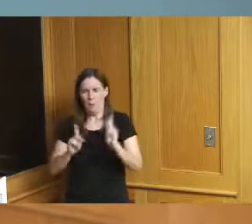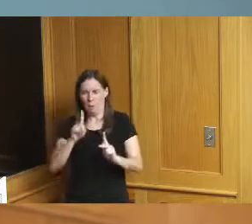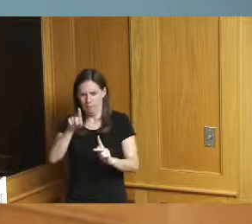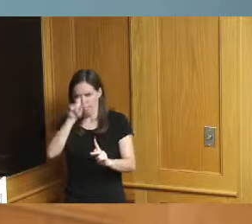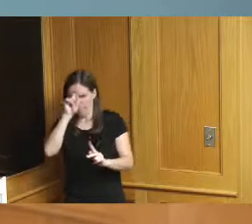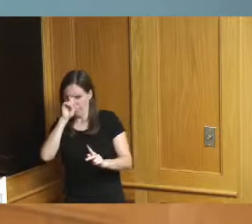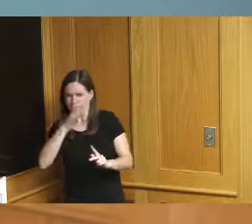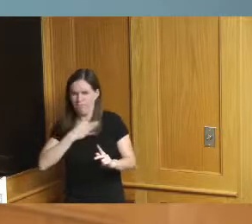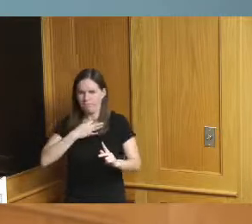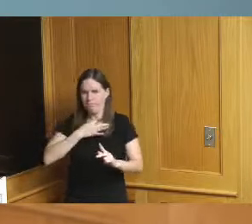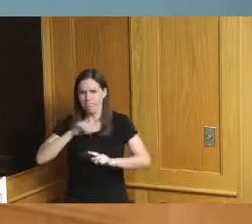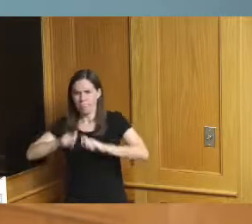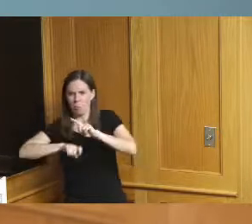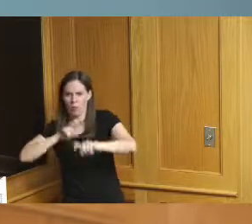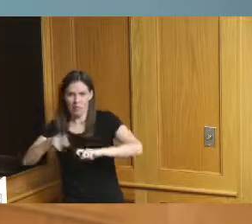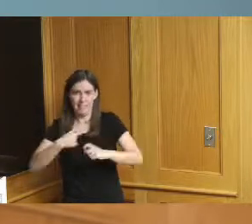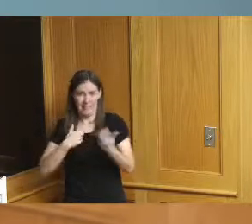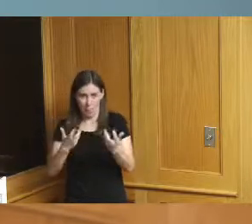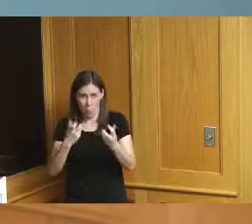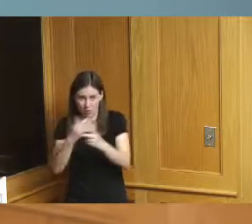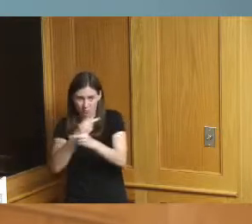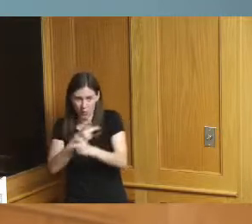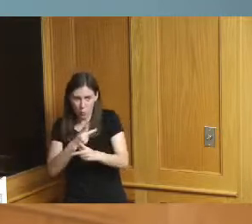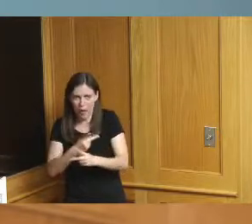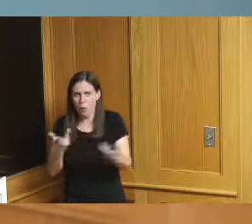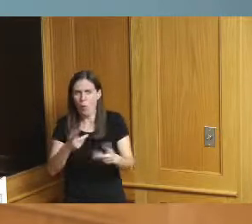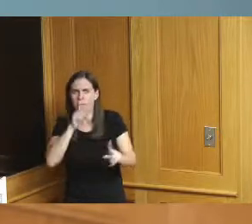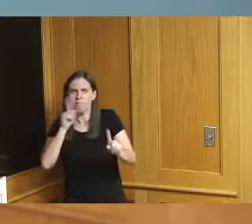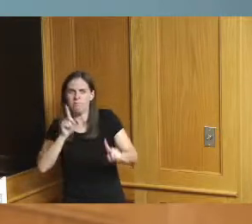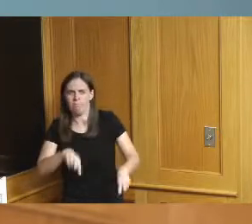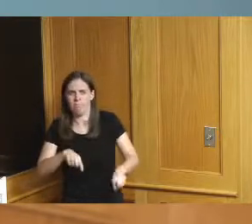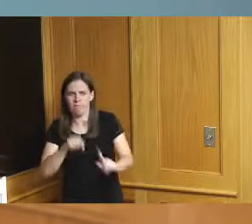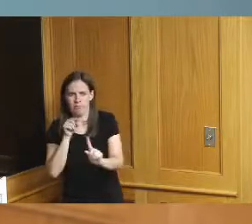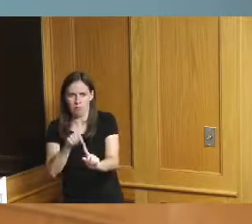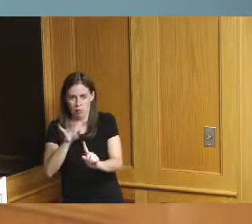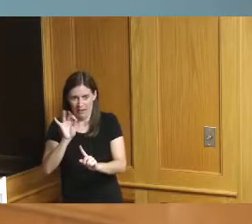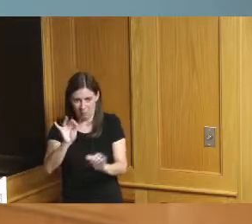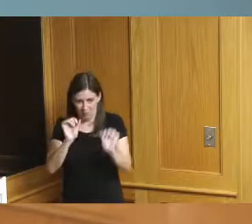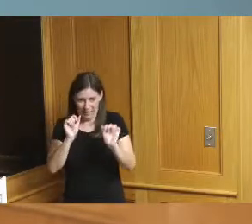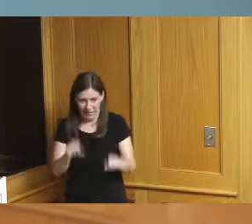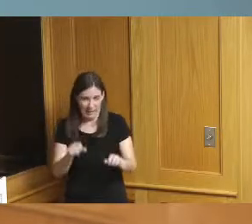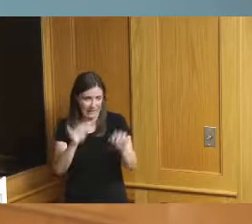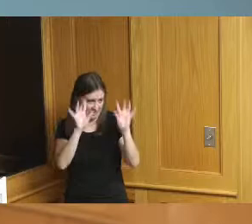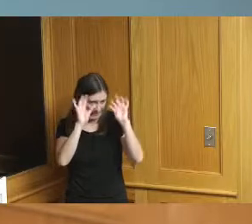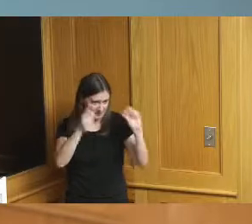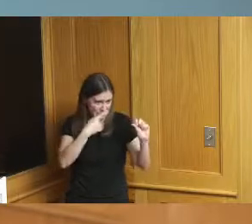get down to the bottom of it if possible uh Madam President and then maybe he could go to the slide